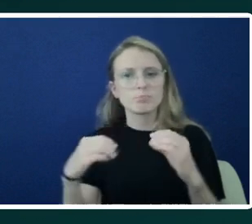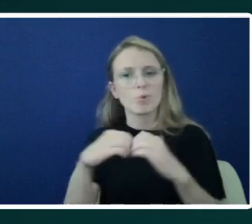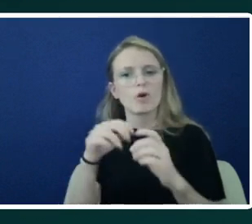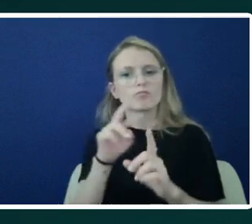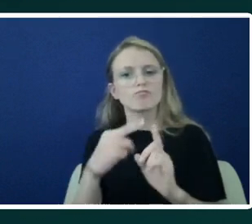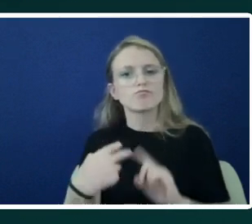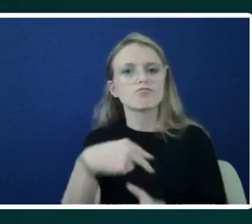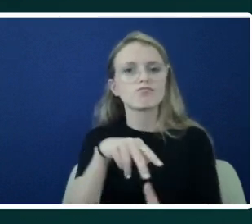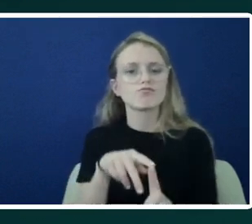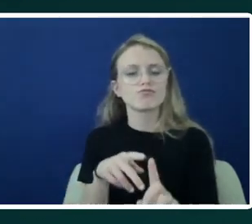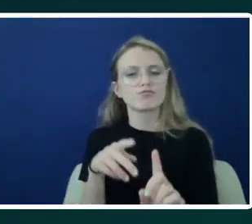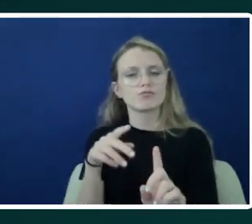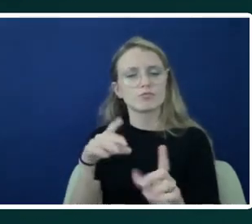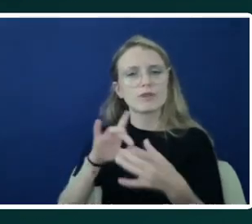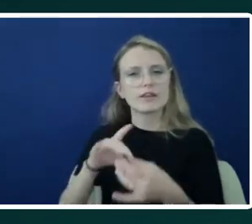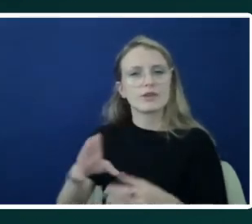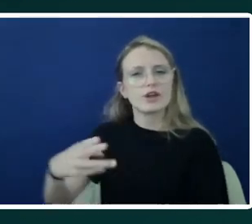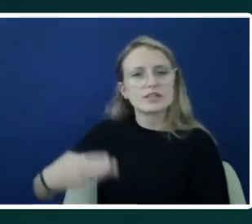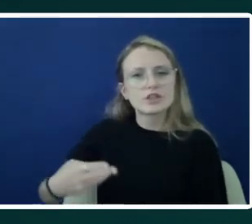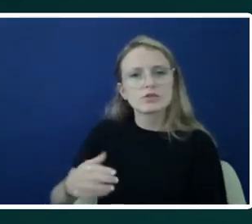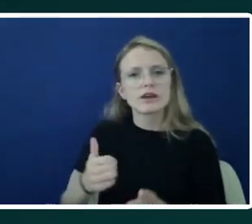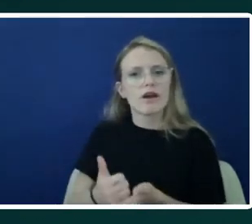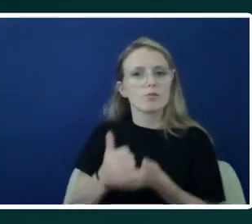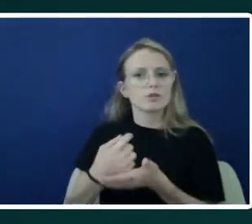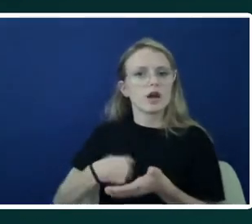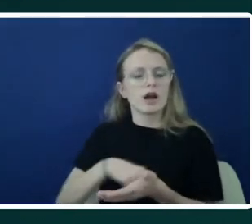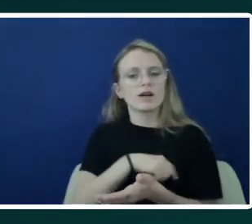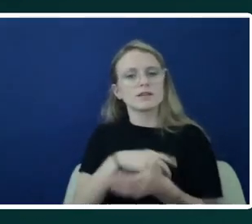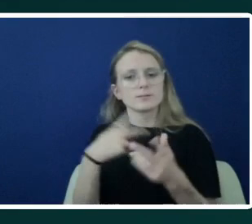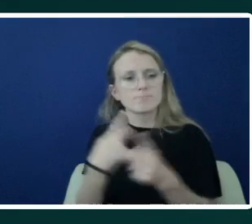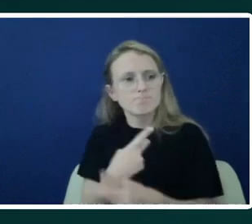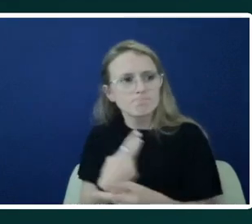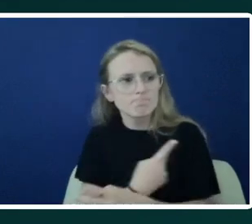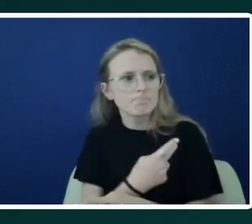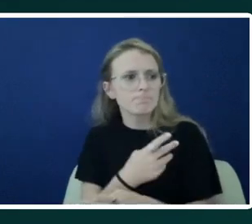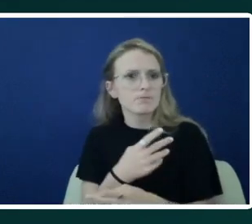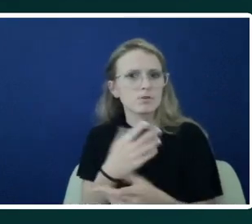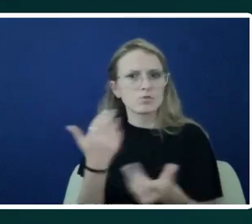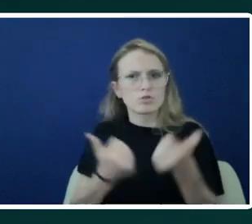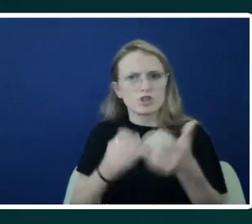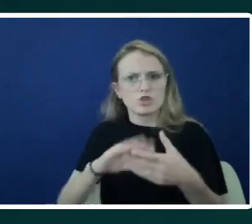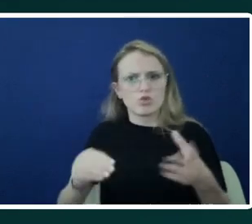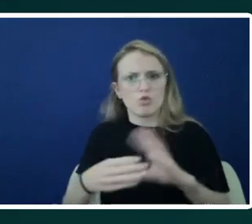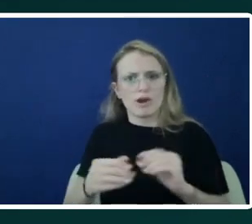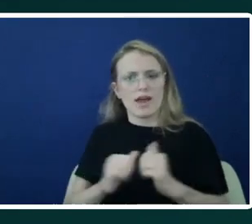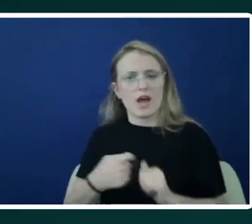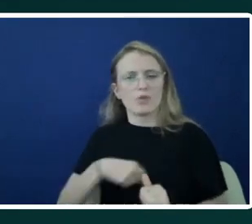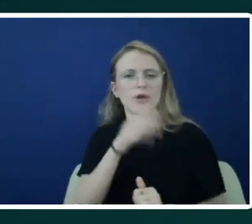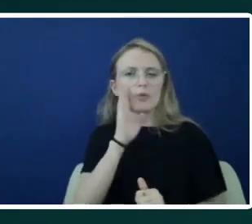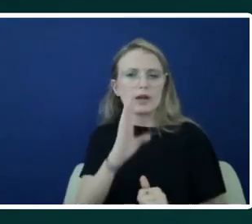shape what ends up in the narrative, in the exhibition, in the work that we're doing.